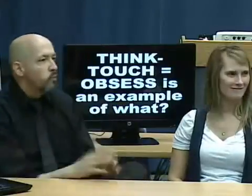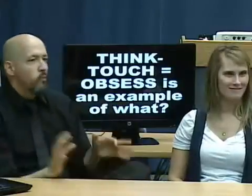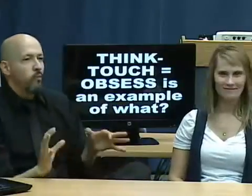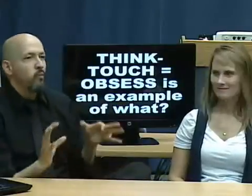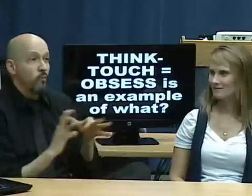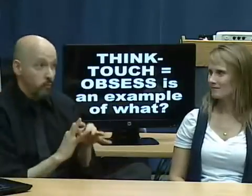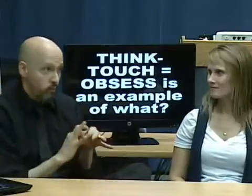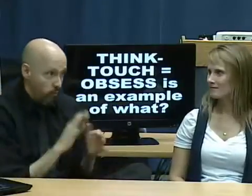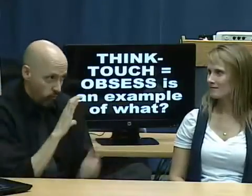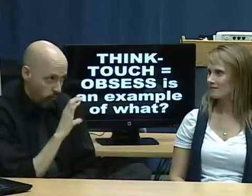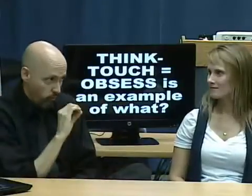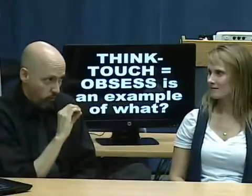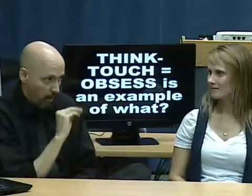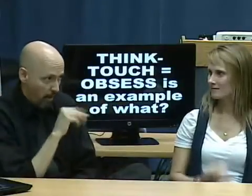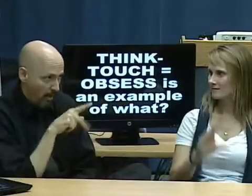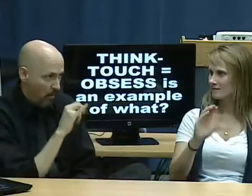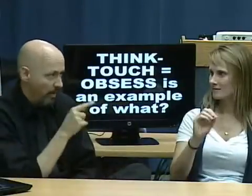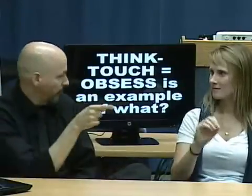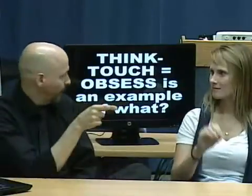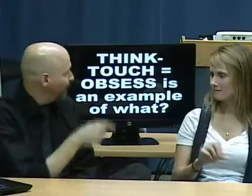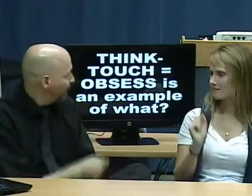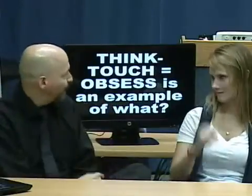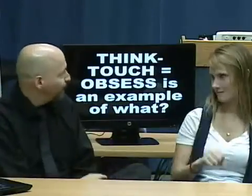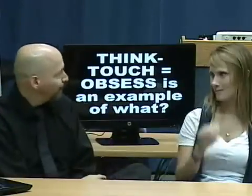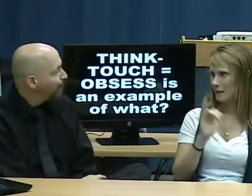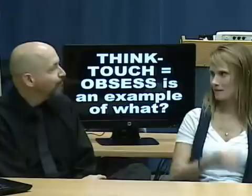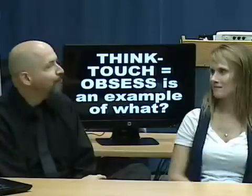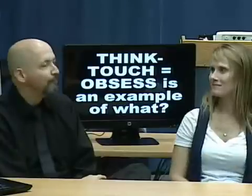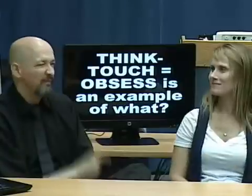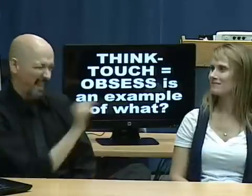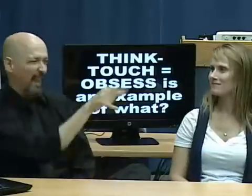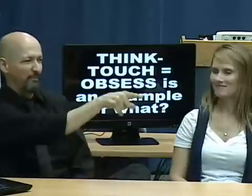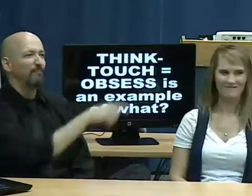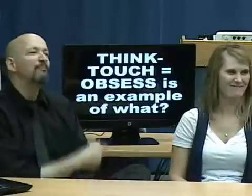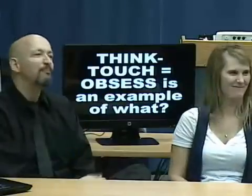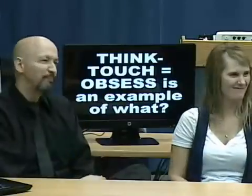Compounding. COMPOUNDING. Yes, that. Yup.